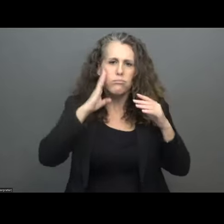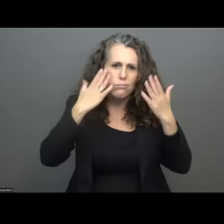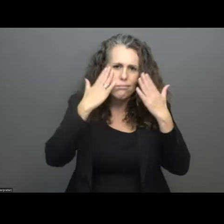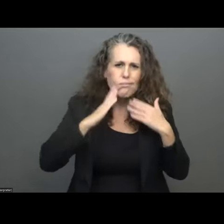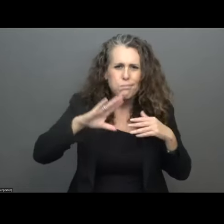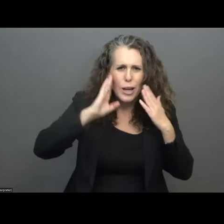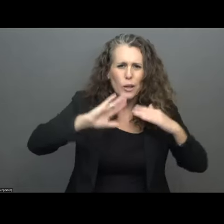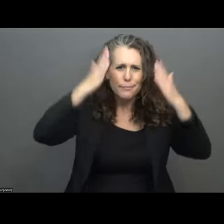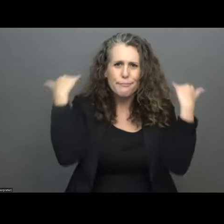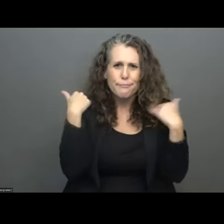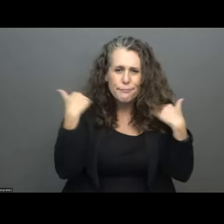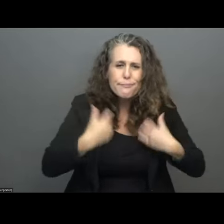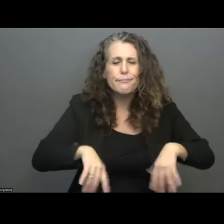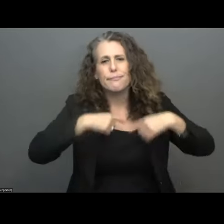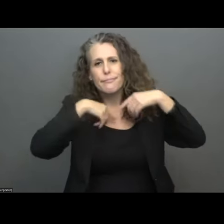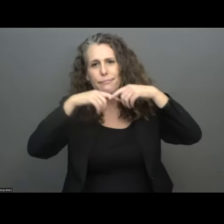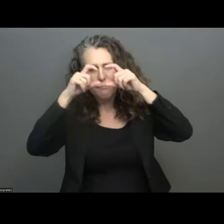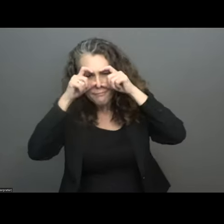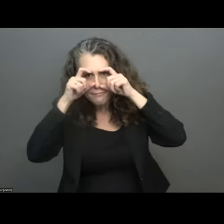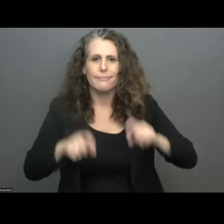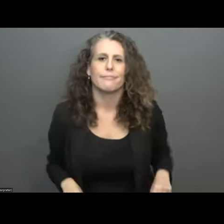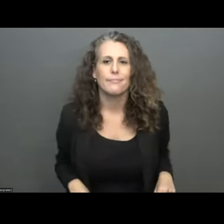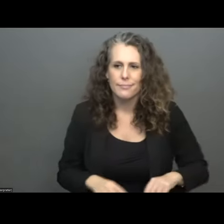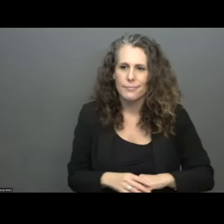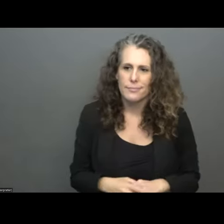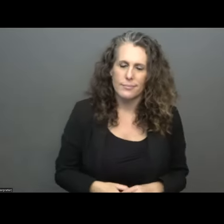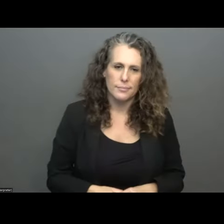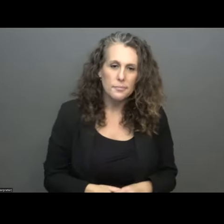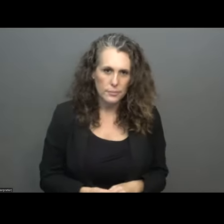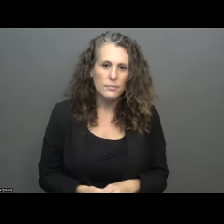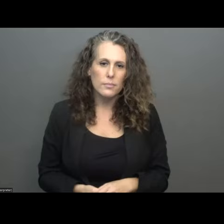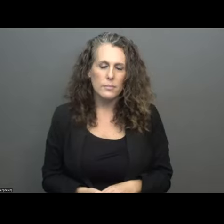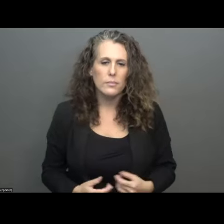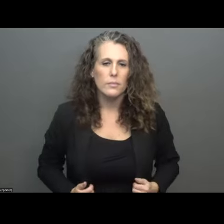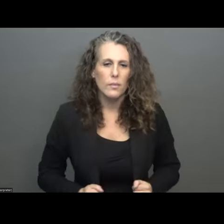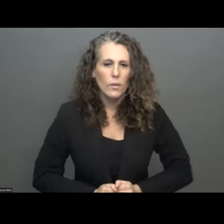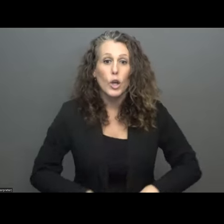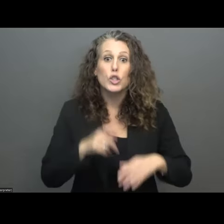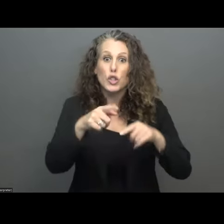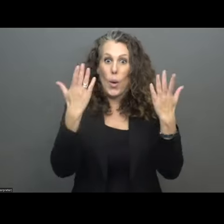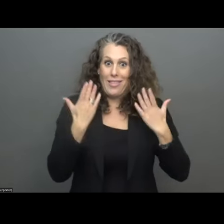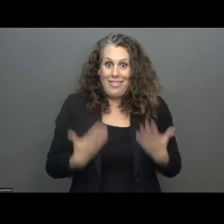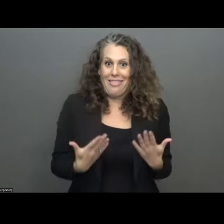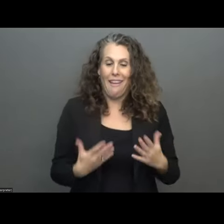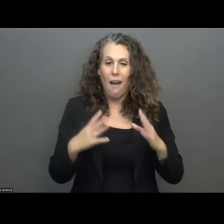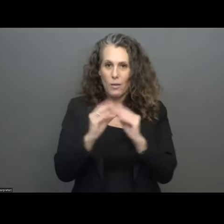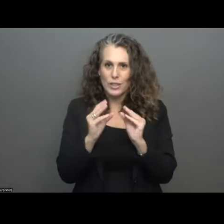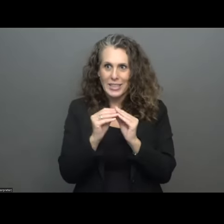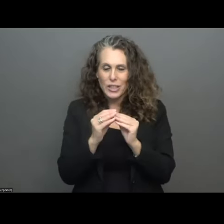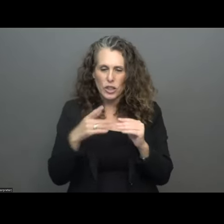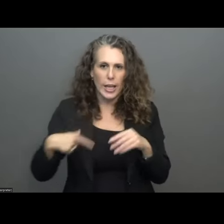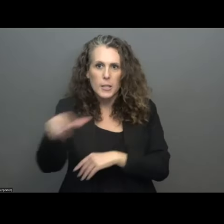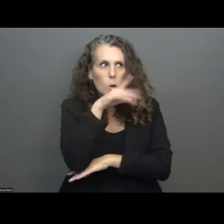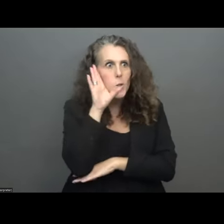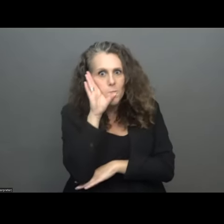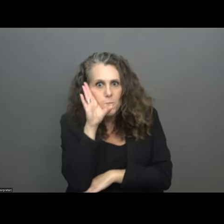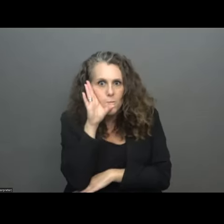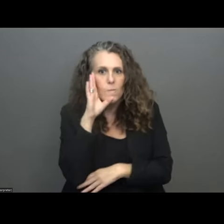14:03:54 So this stage will highlight the good practices from companies that have implemented